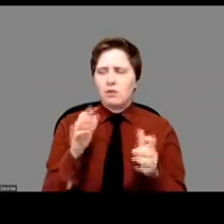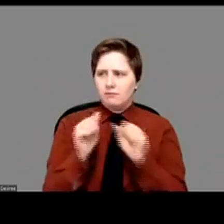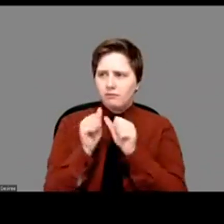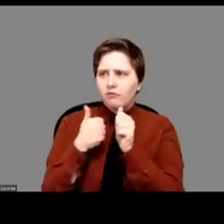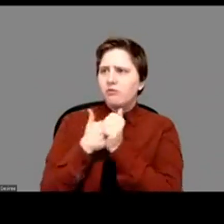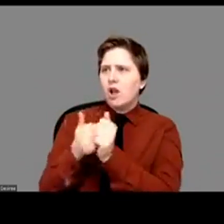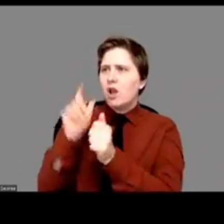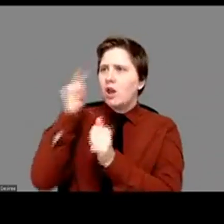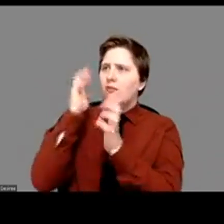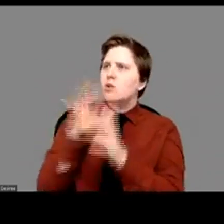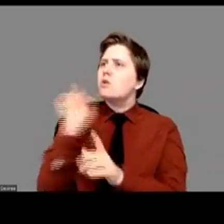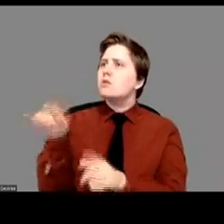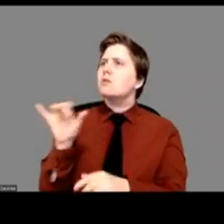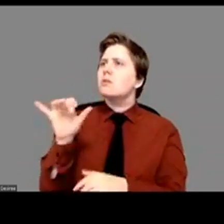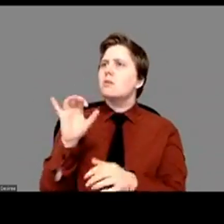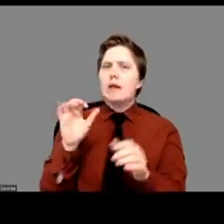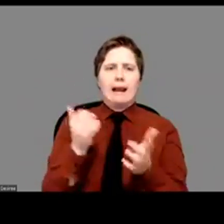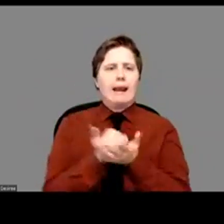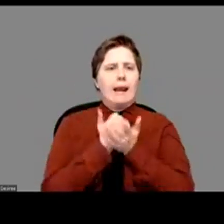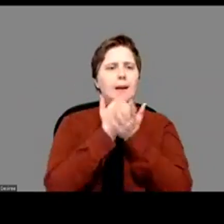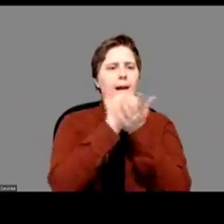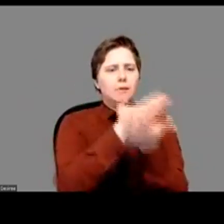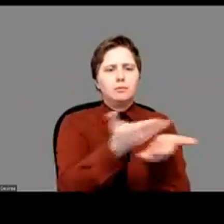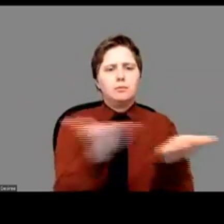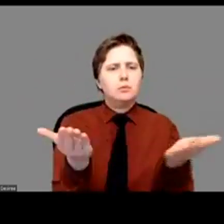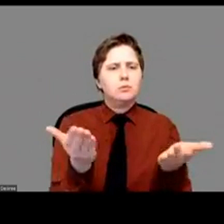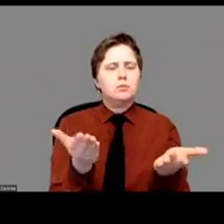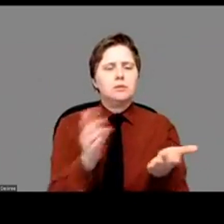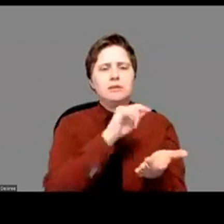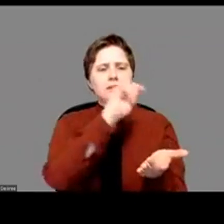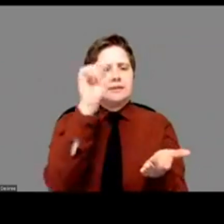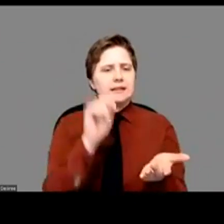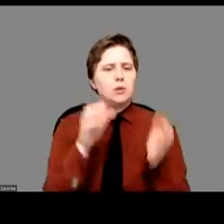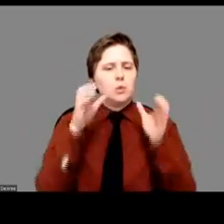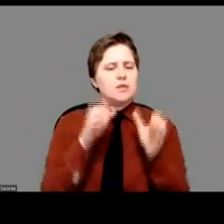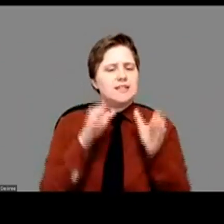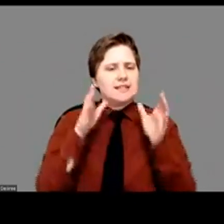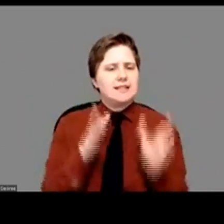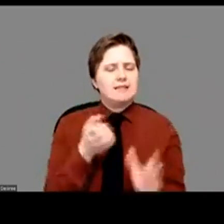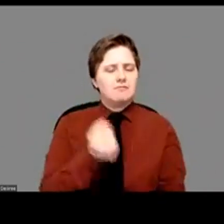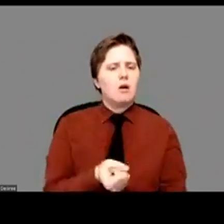the governor's orders to help Toledo citizens understand the rules and to